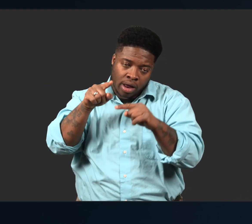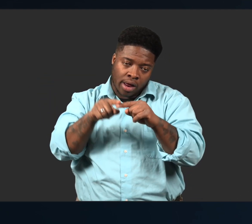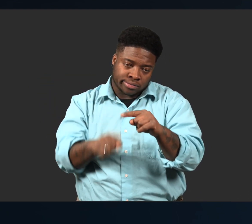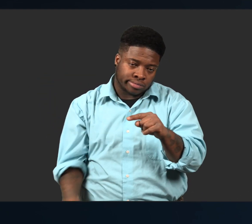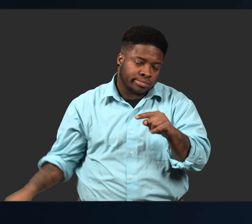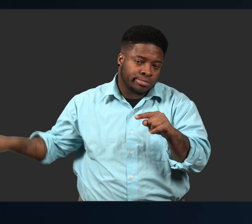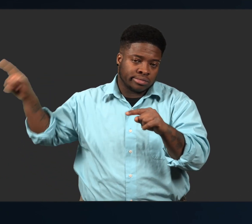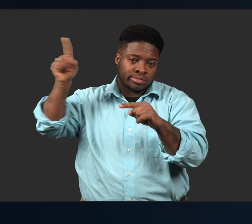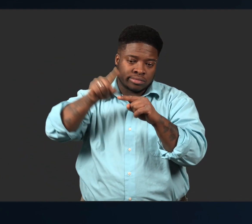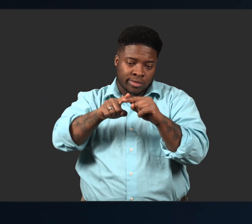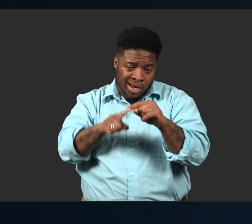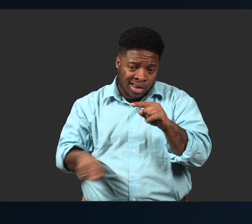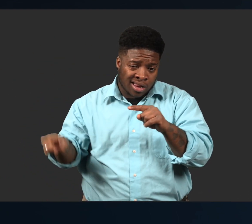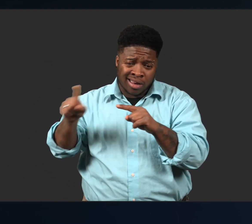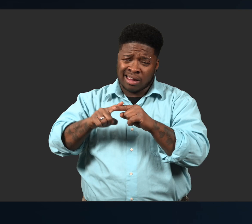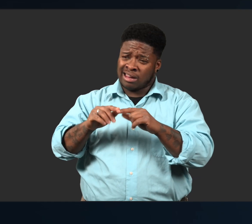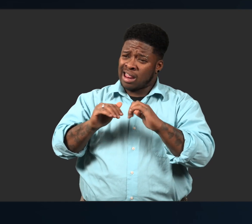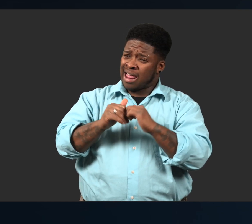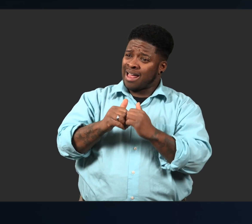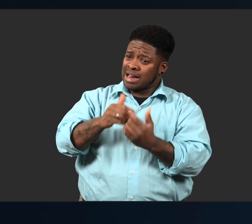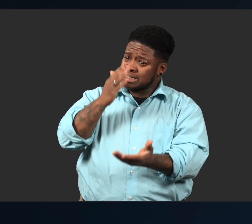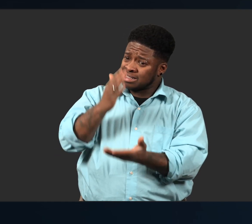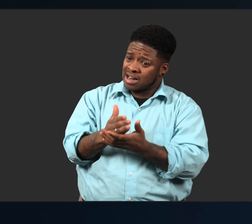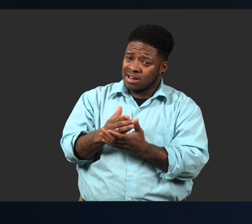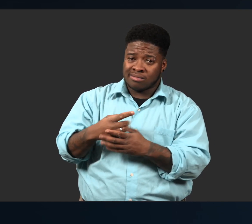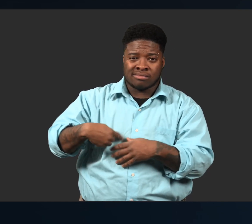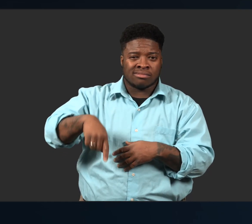She continues on this cycle of detox, halfway house, relapse, over and over.